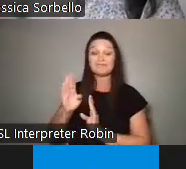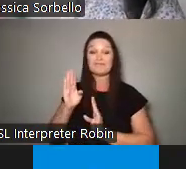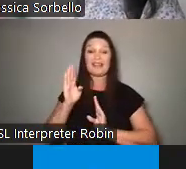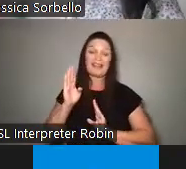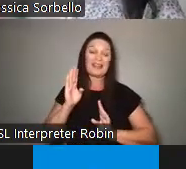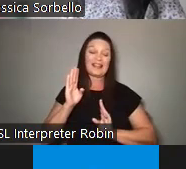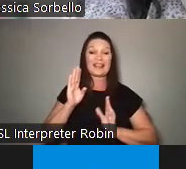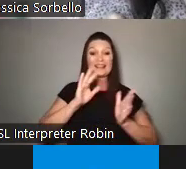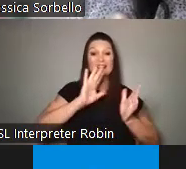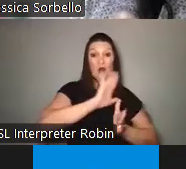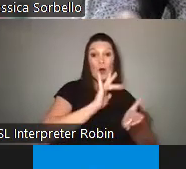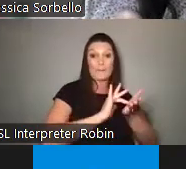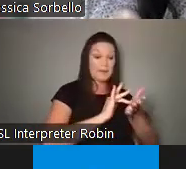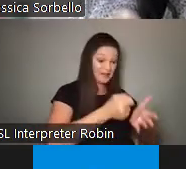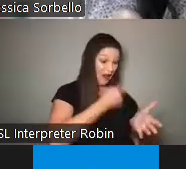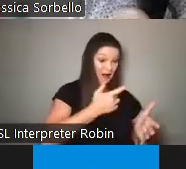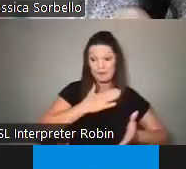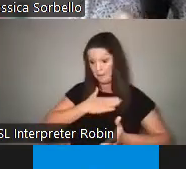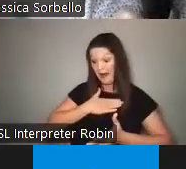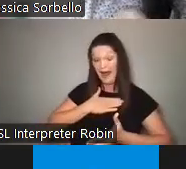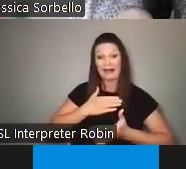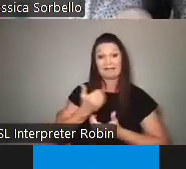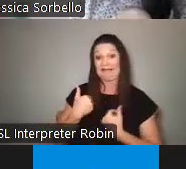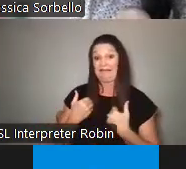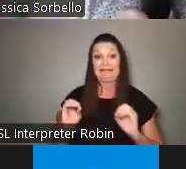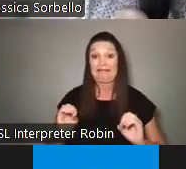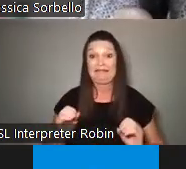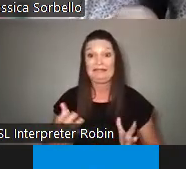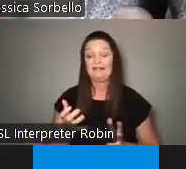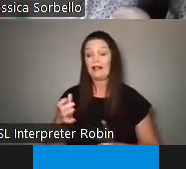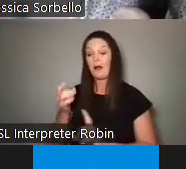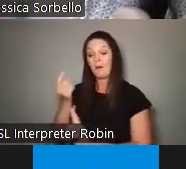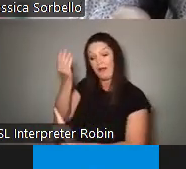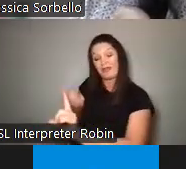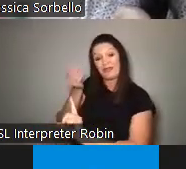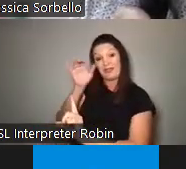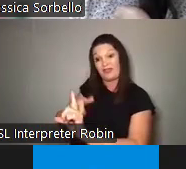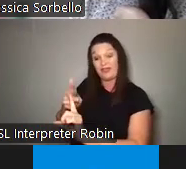didn't get them directly from a pharmacy, the likelihood of